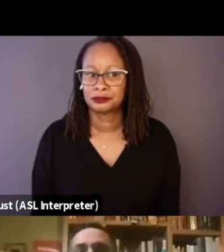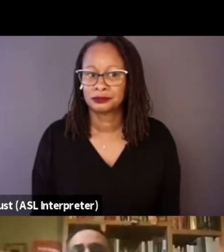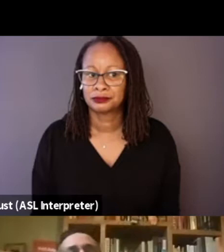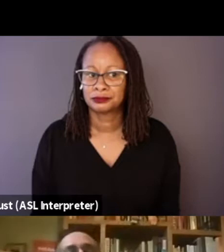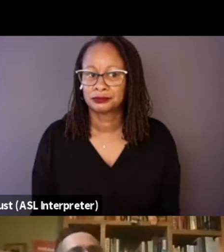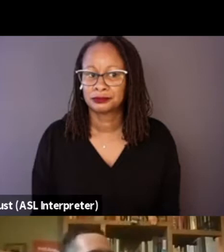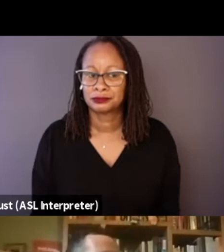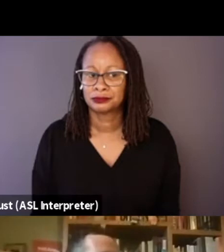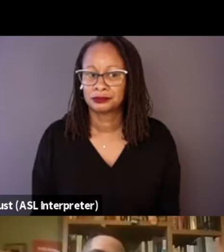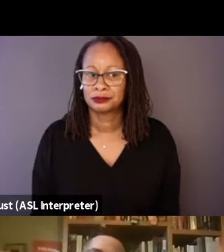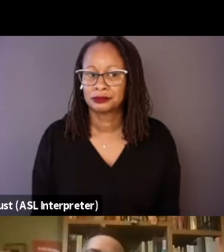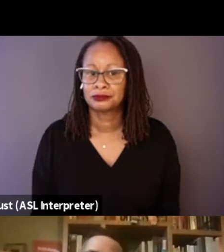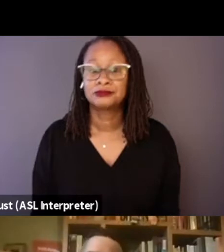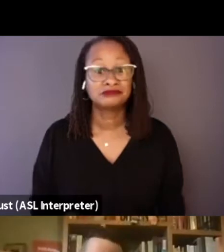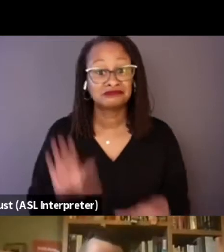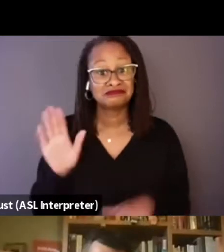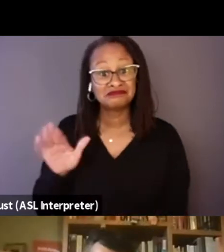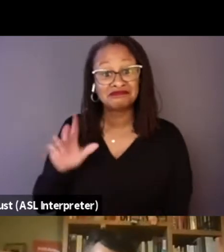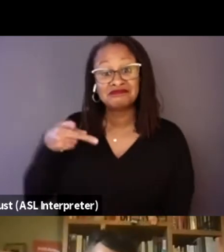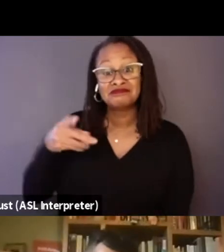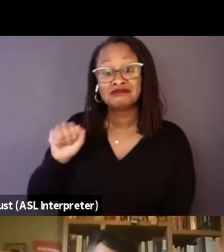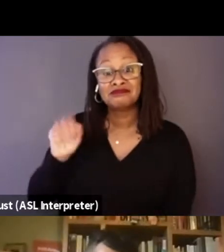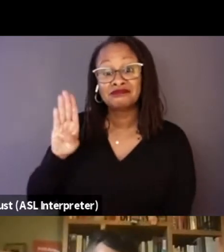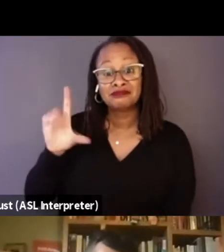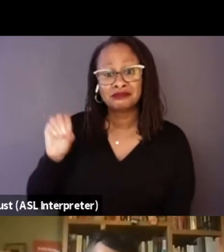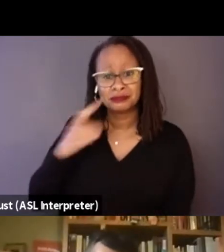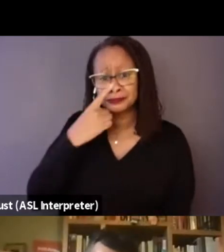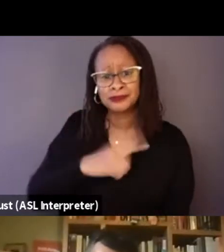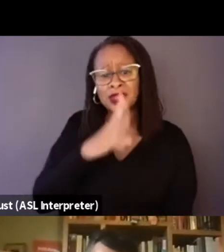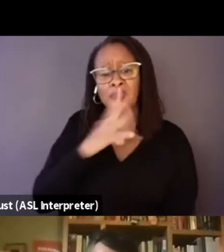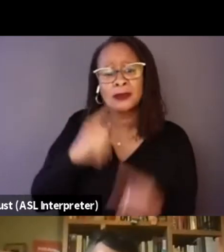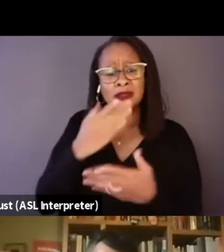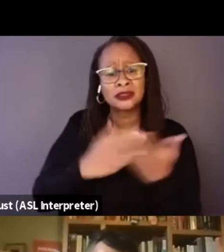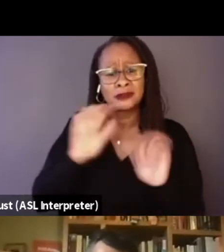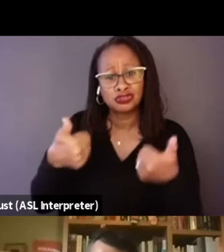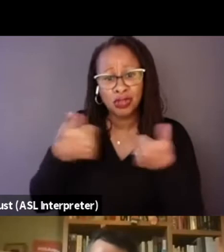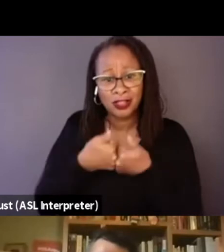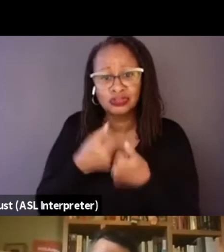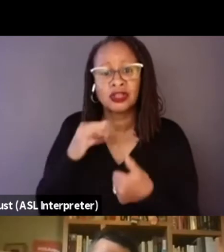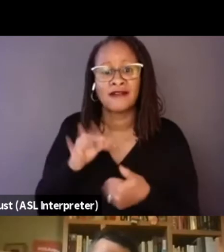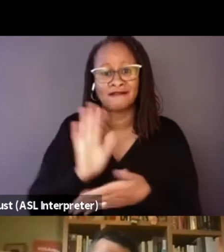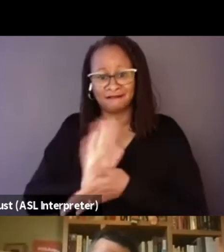So, Pablo, can you just talk about some of the challenges of making the film "Mama"?